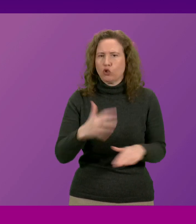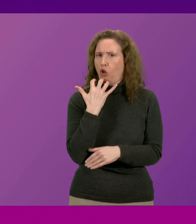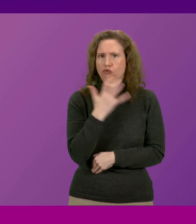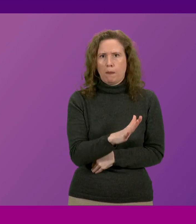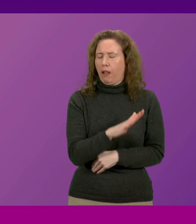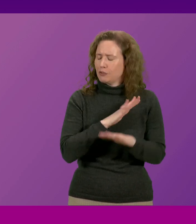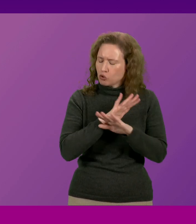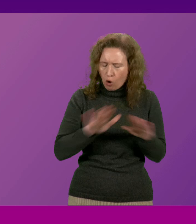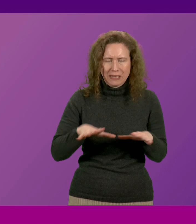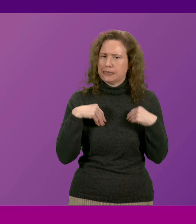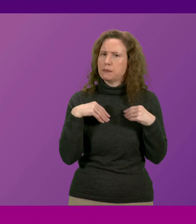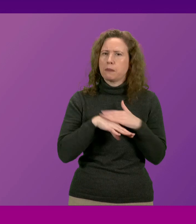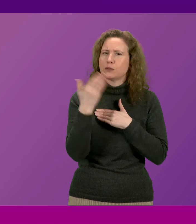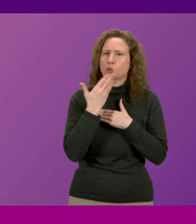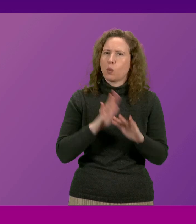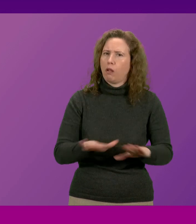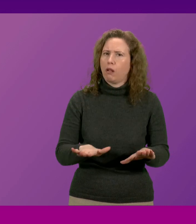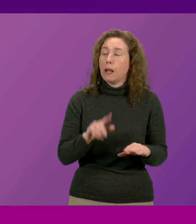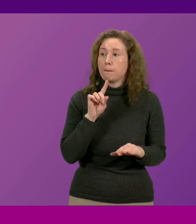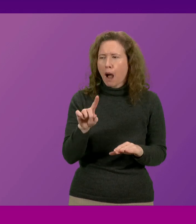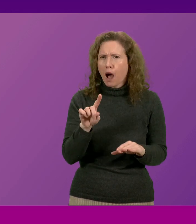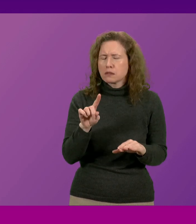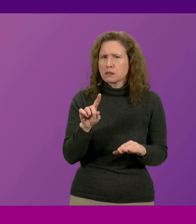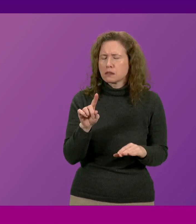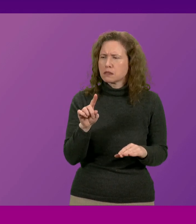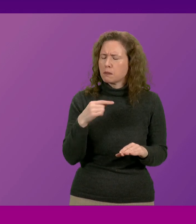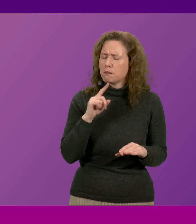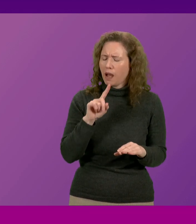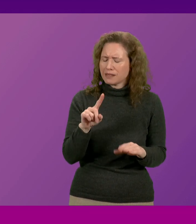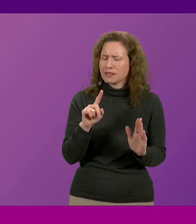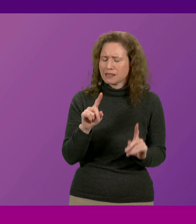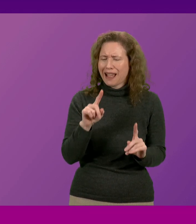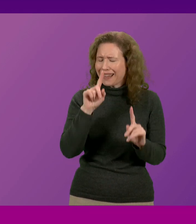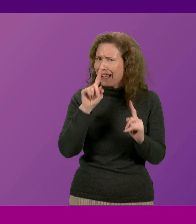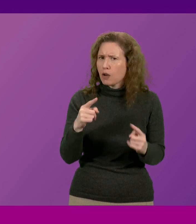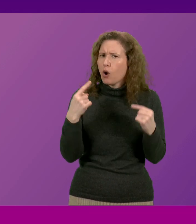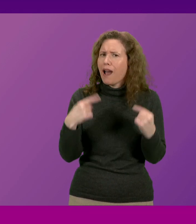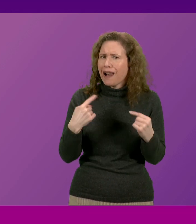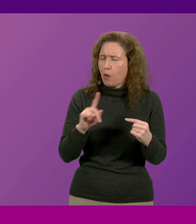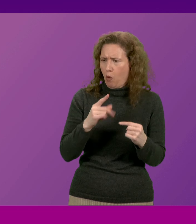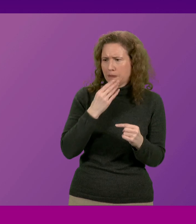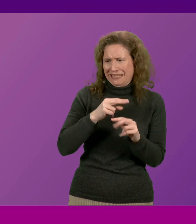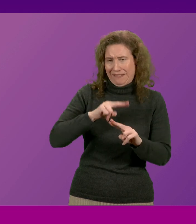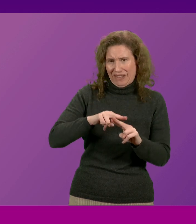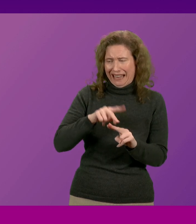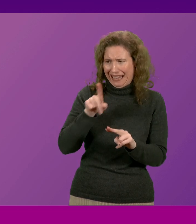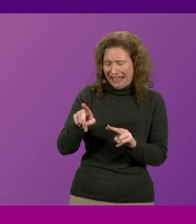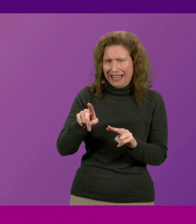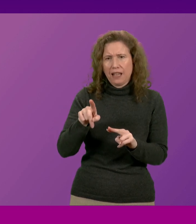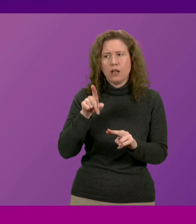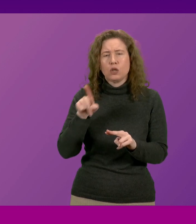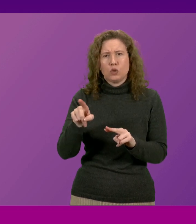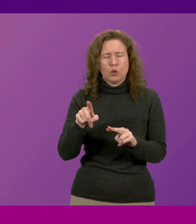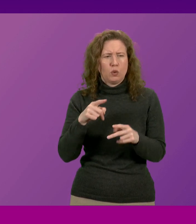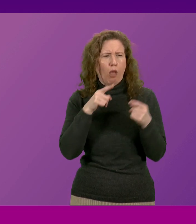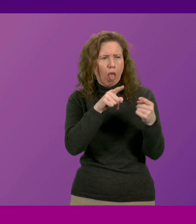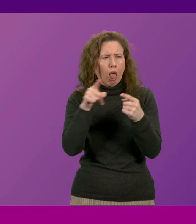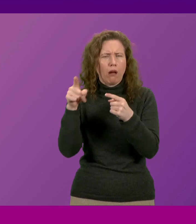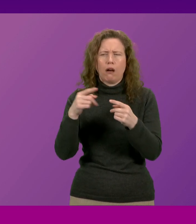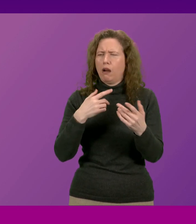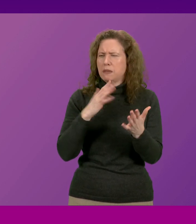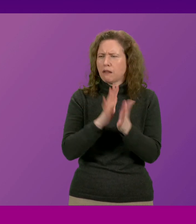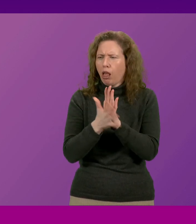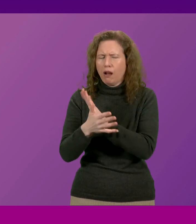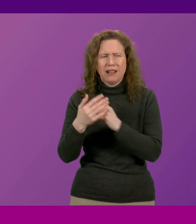However, I cannot allow Mr Findlay to denigrate the achievements of educators